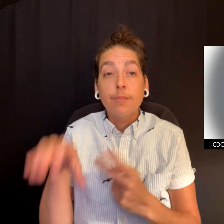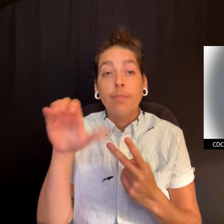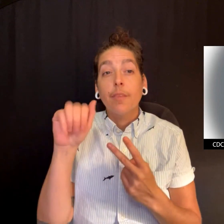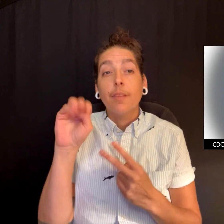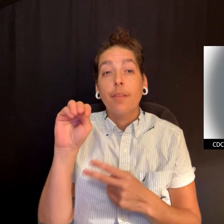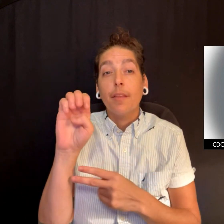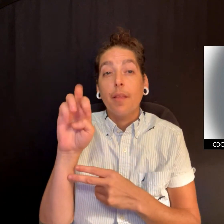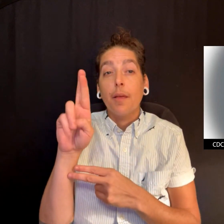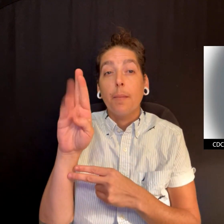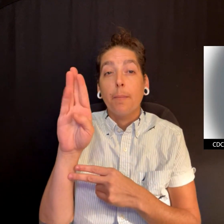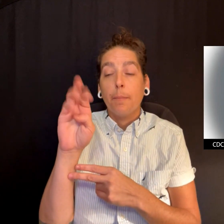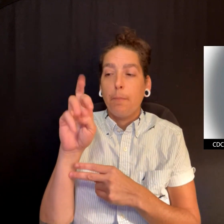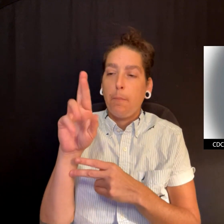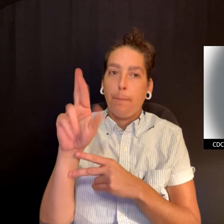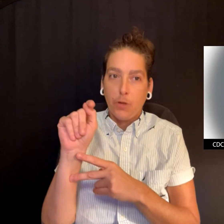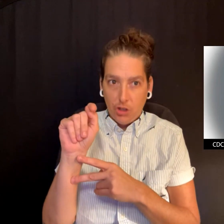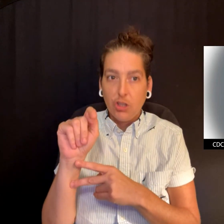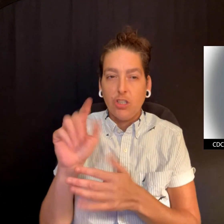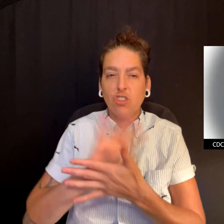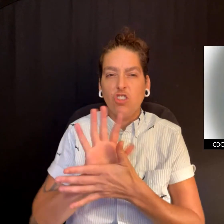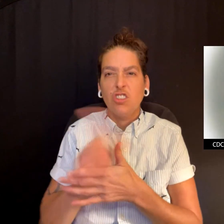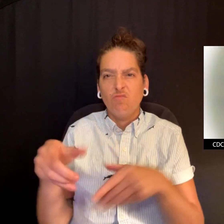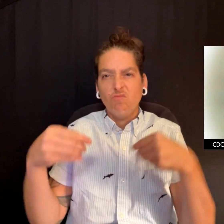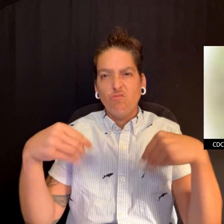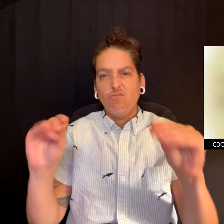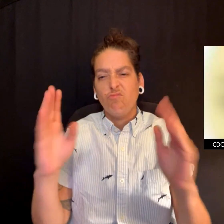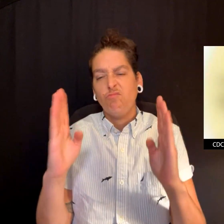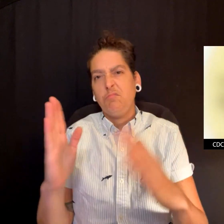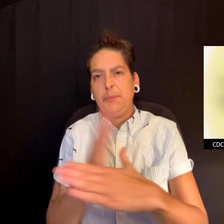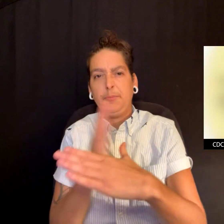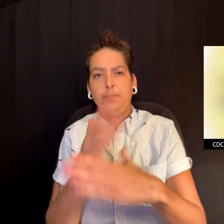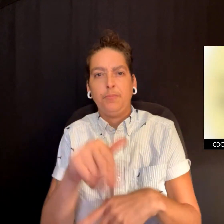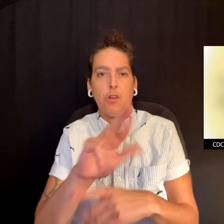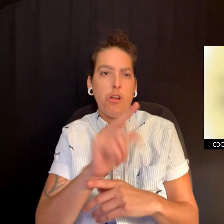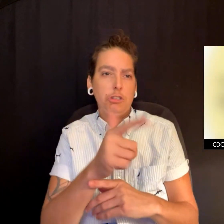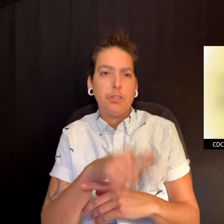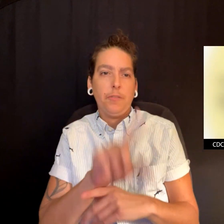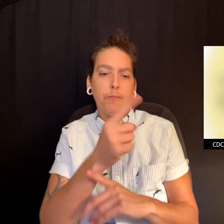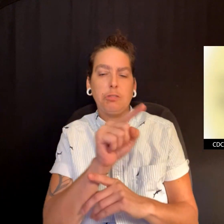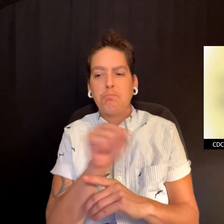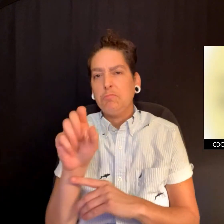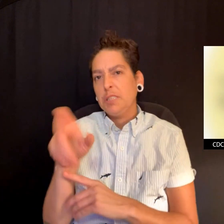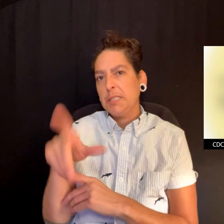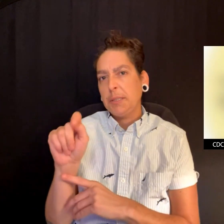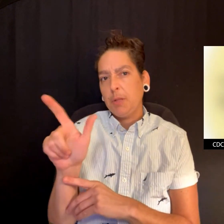More than 20 brands of Brie and Camembert cheese sold between August